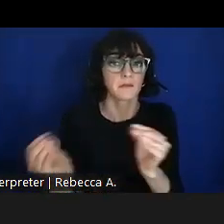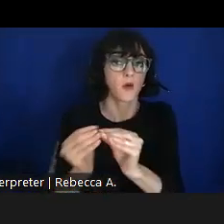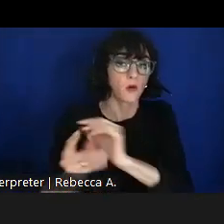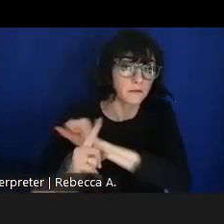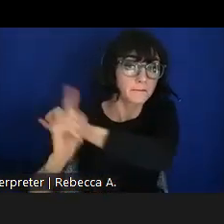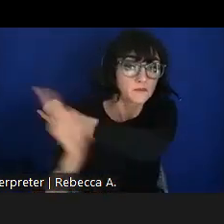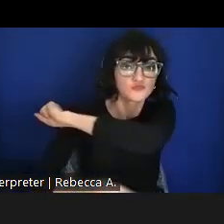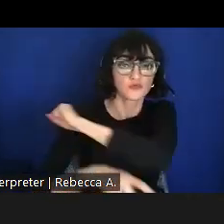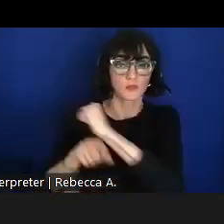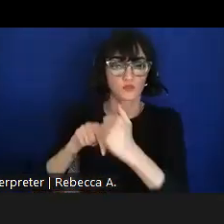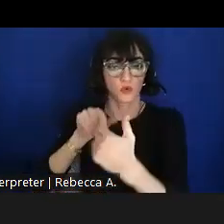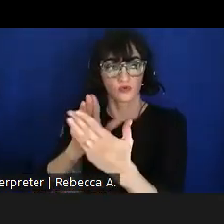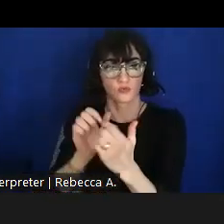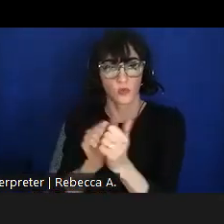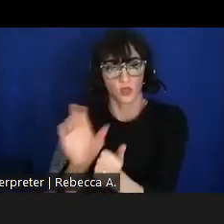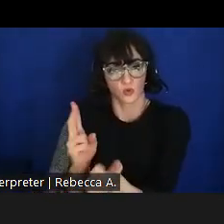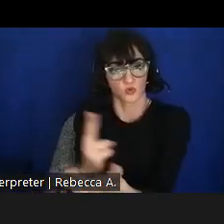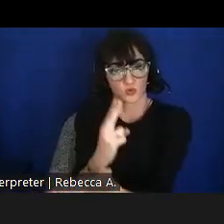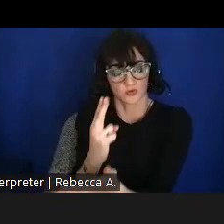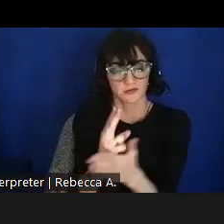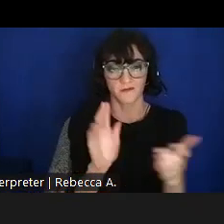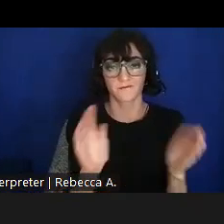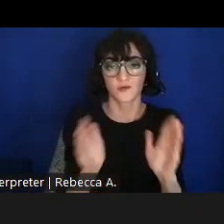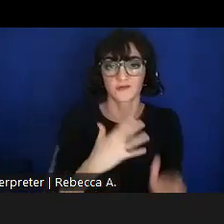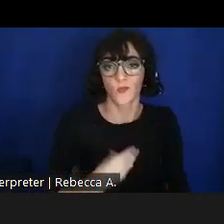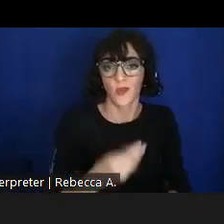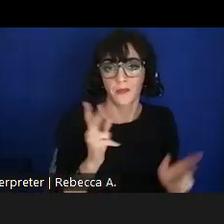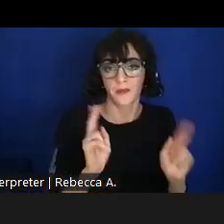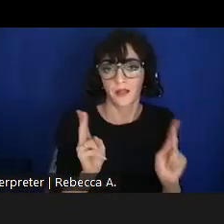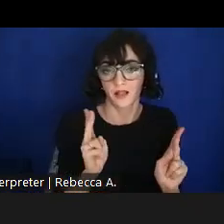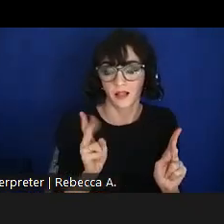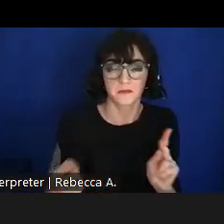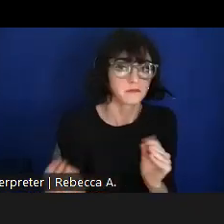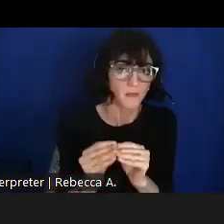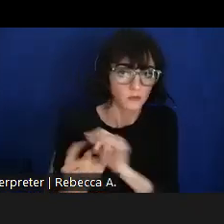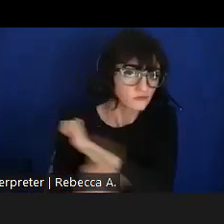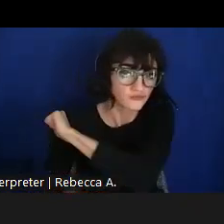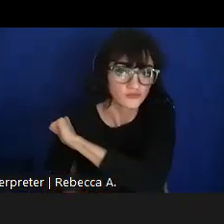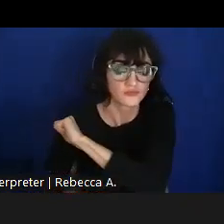approach in relation to their substance use rather than an approach that is based in compassion